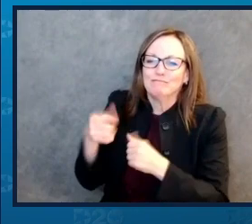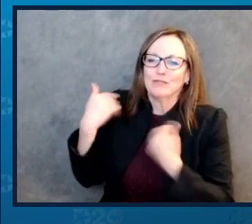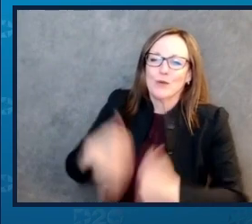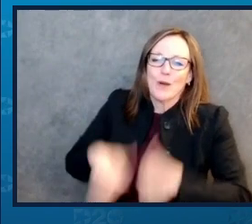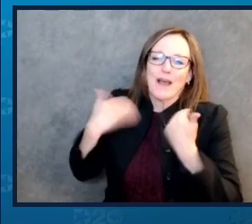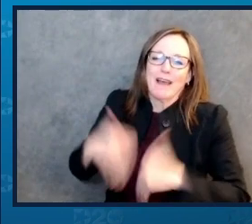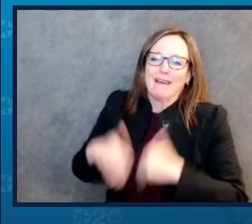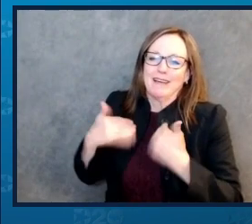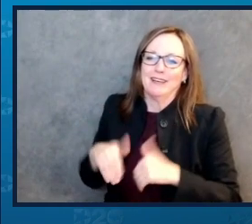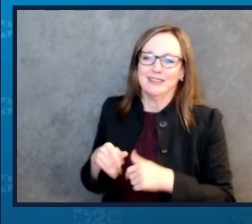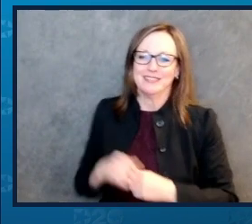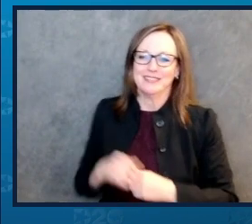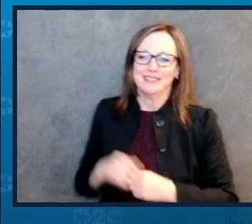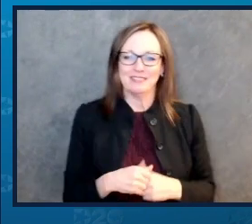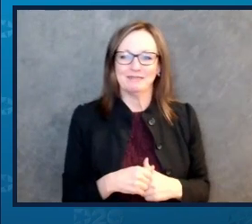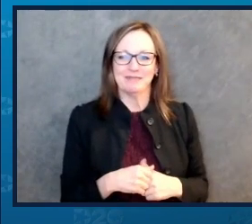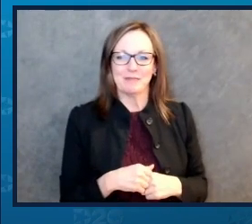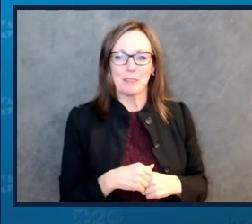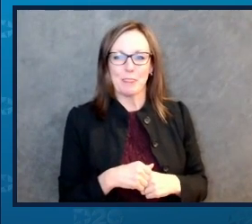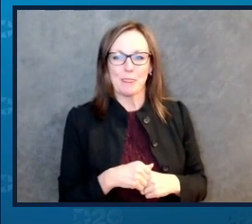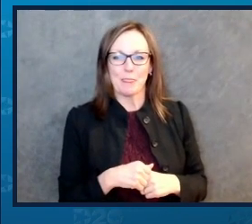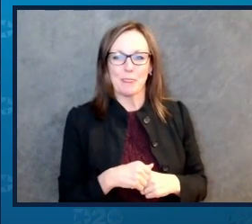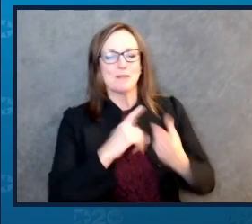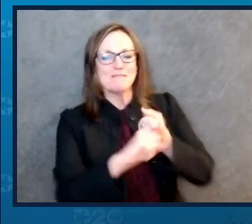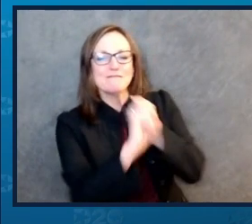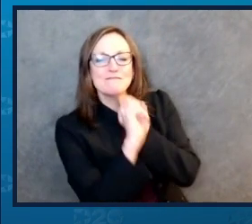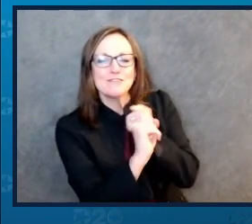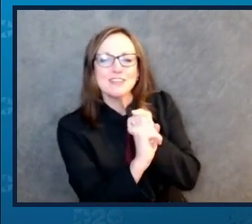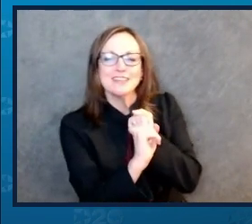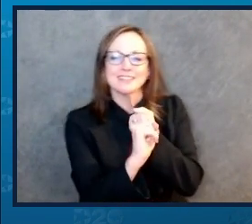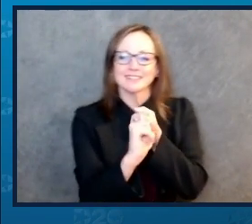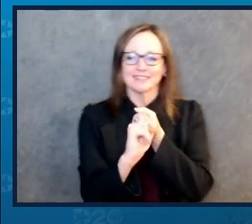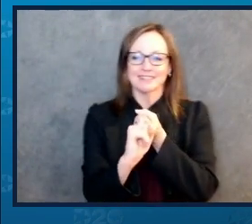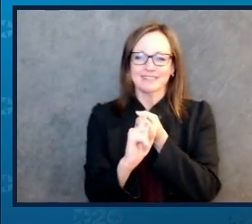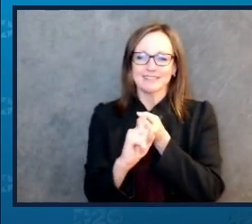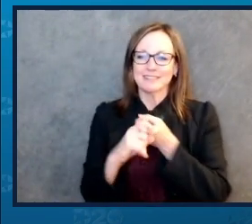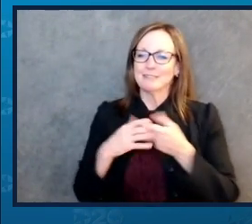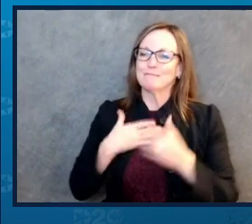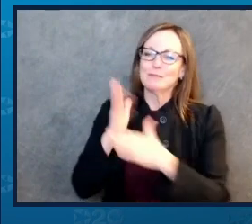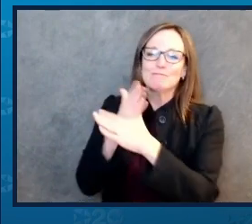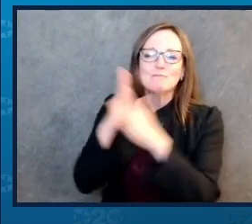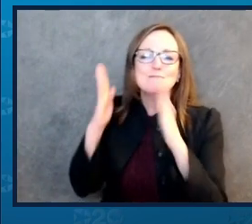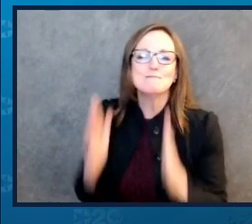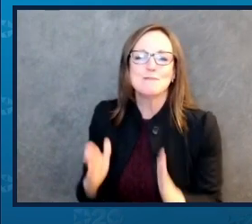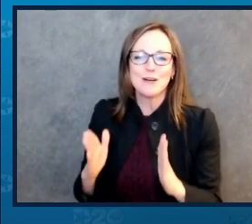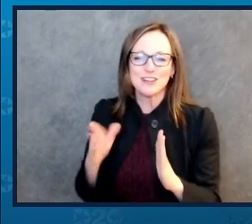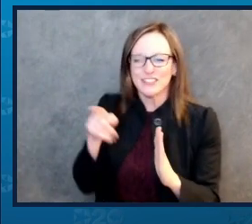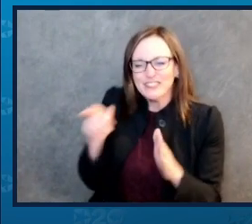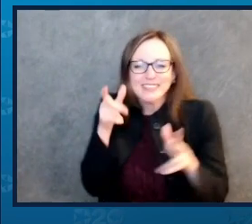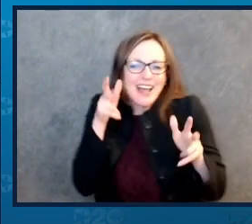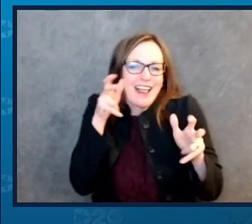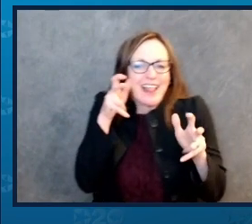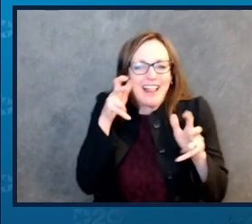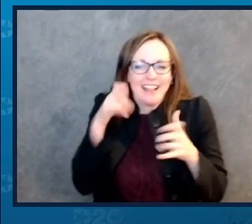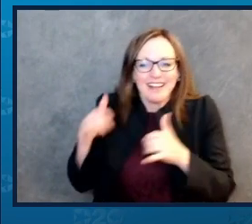WAYNEED? I FIRST FRIEND, CONFIDANT, PARTNER IN MISCHIEF AND INCRUST IS.